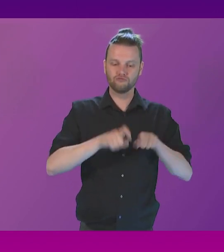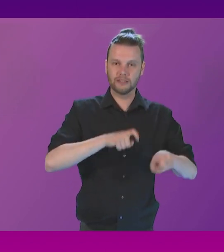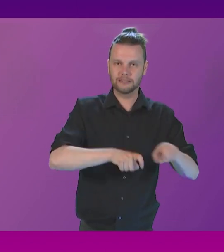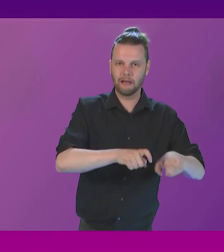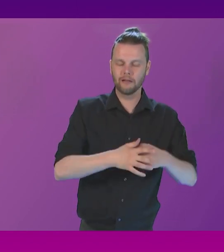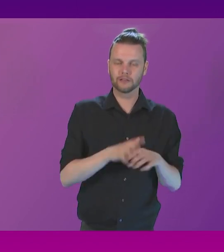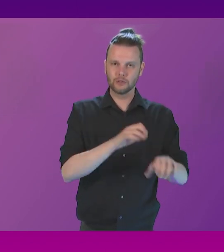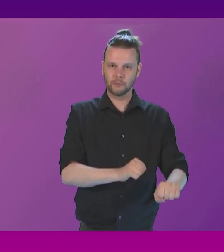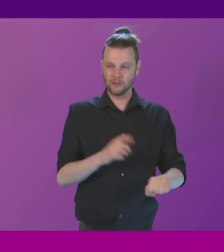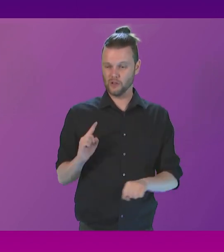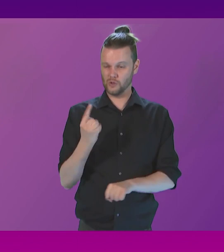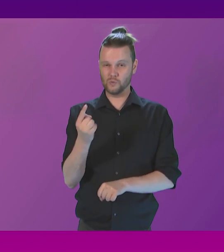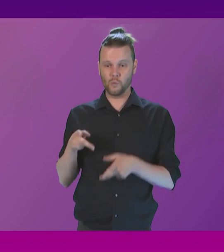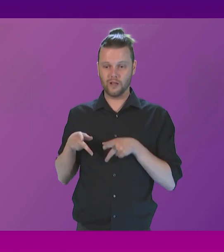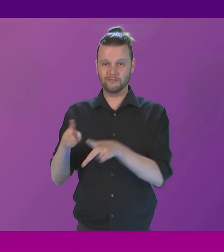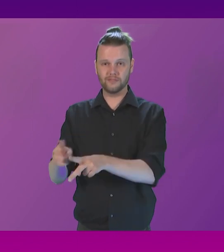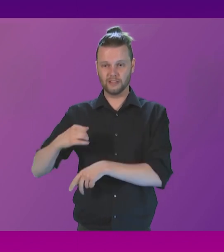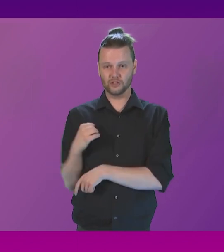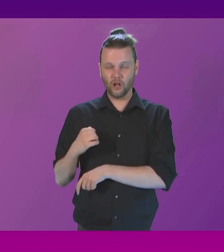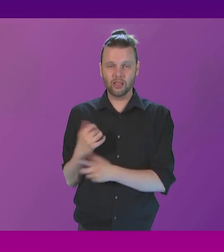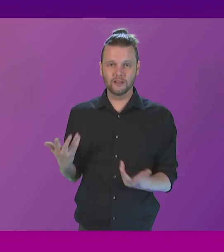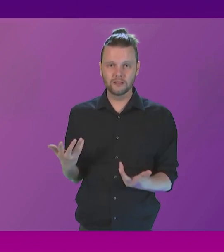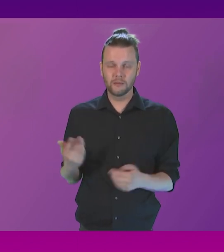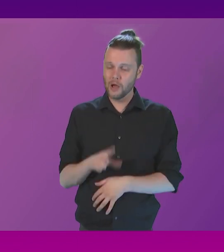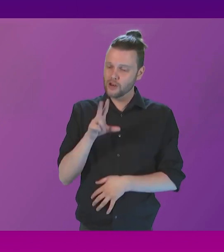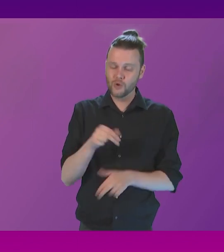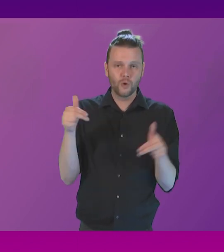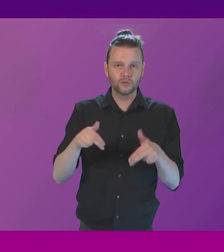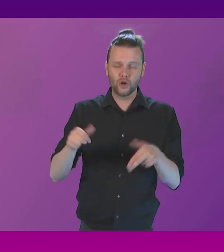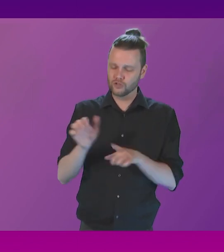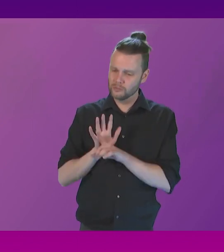with just one racetrack left in Scotland. No dog deserves to be forced into a gambling-led